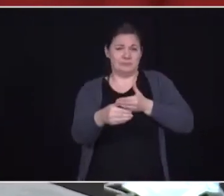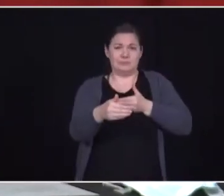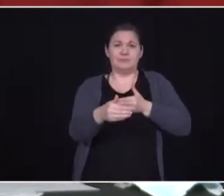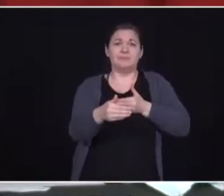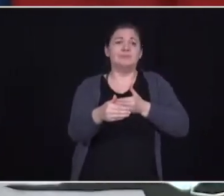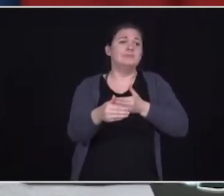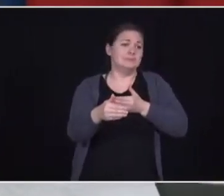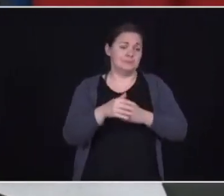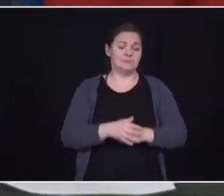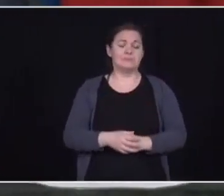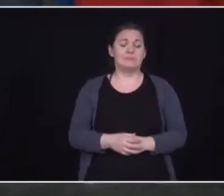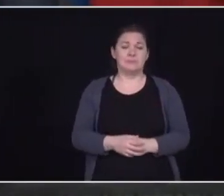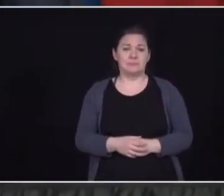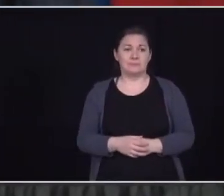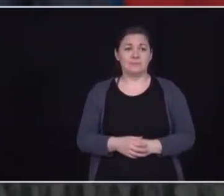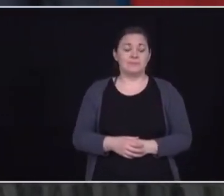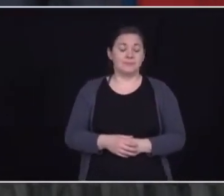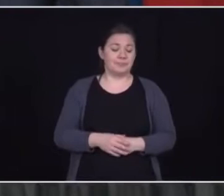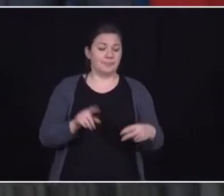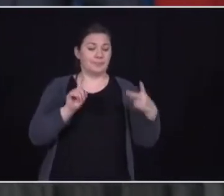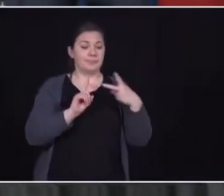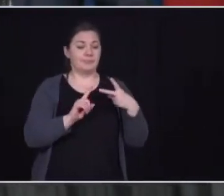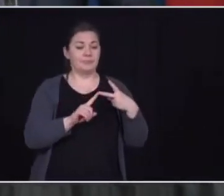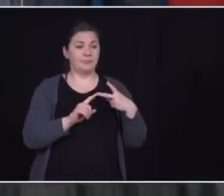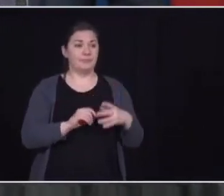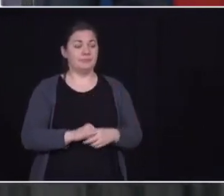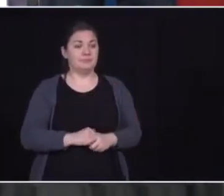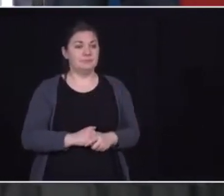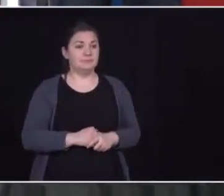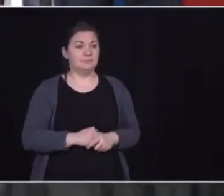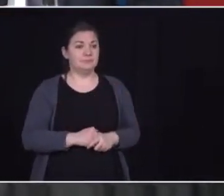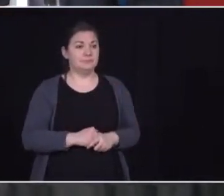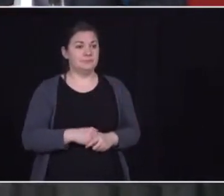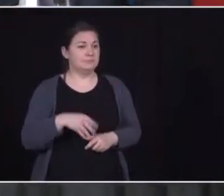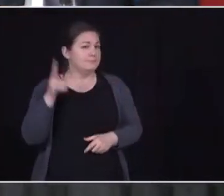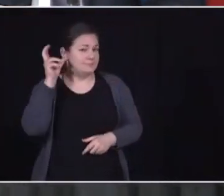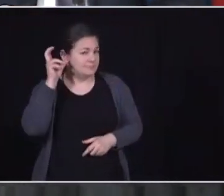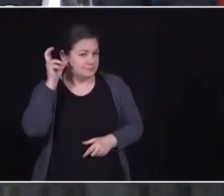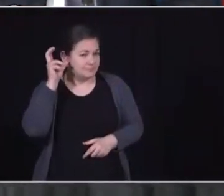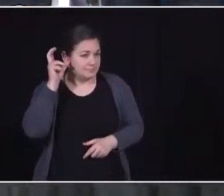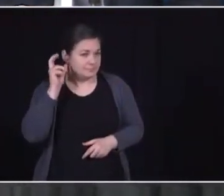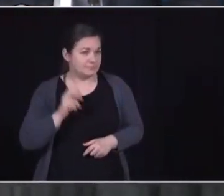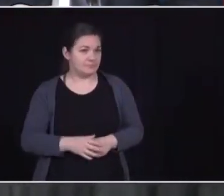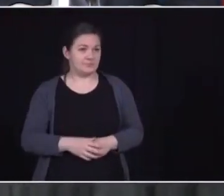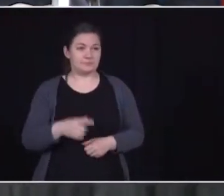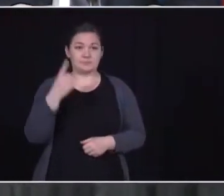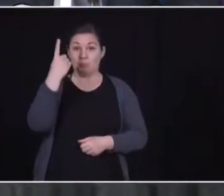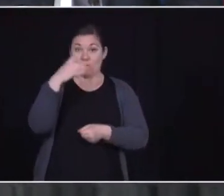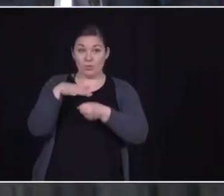All that work will happen to test some extent by logistics. But paramedics are recognized as an area of